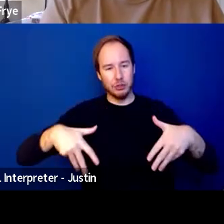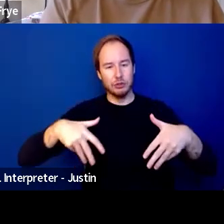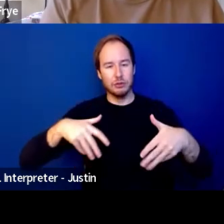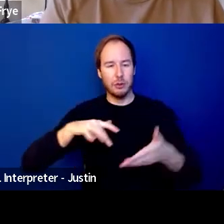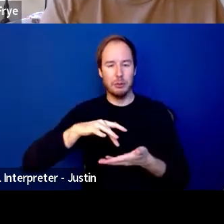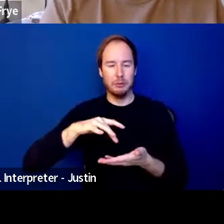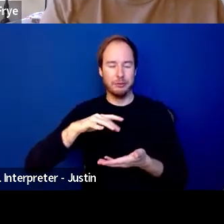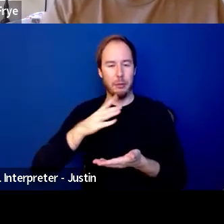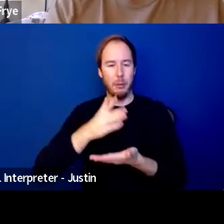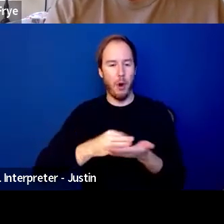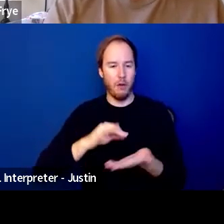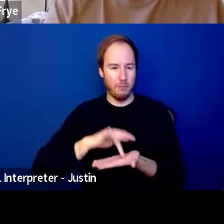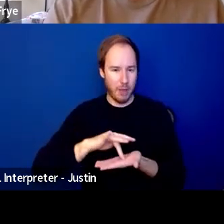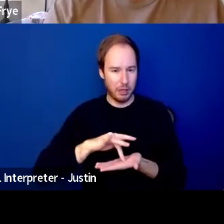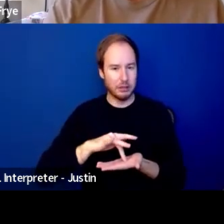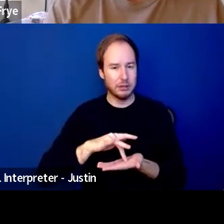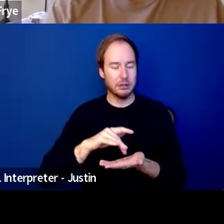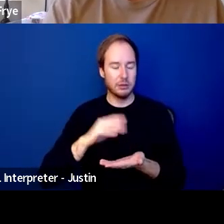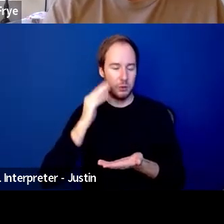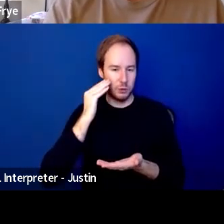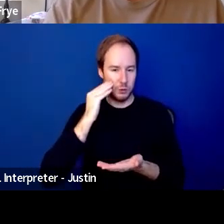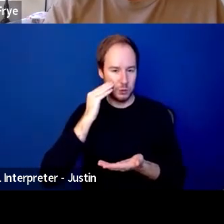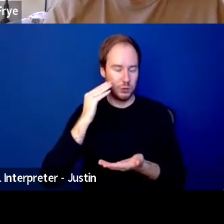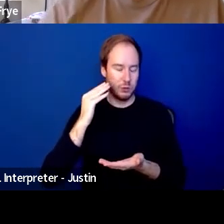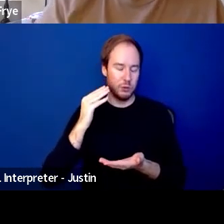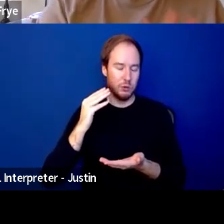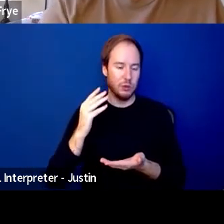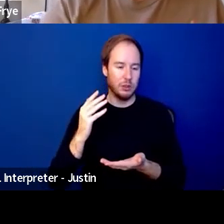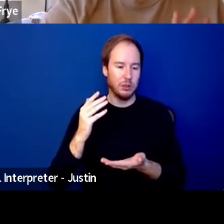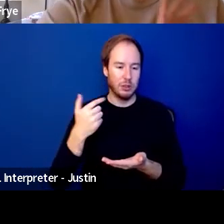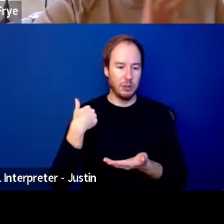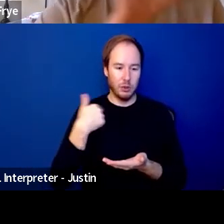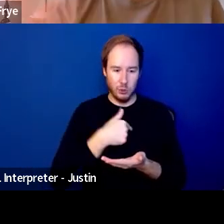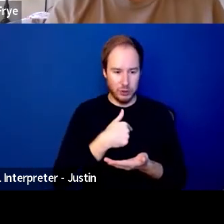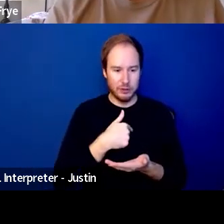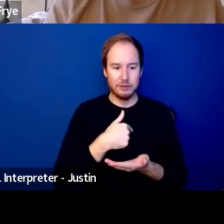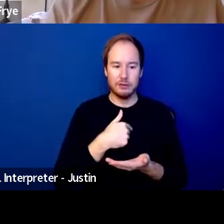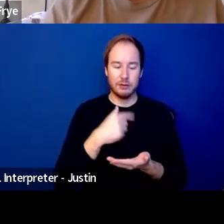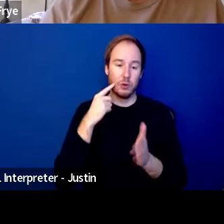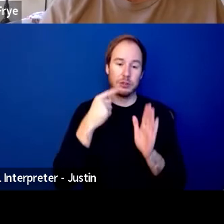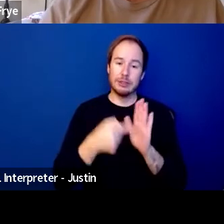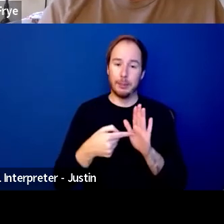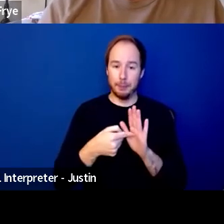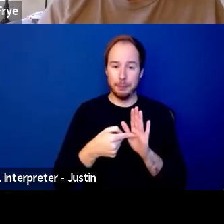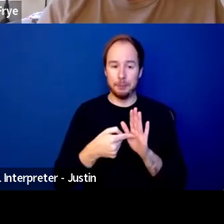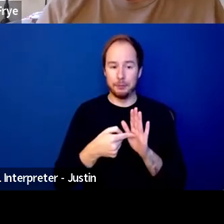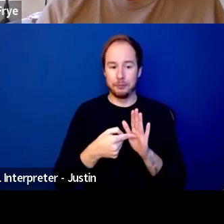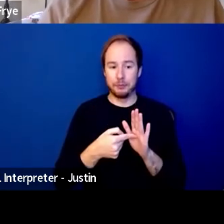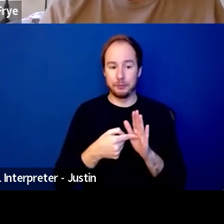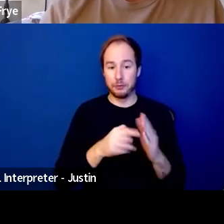in the sense that we have had, for example, our community health worker,